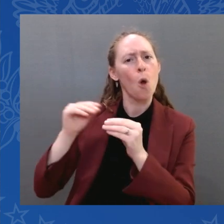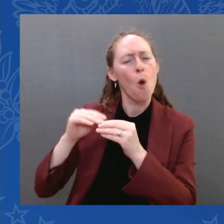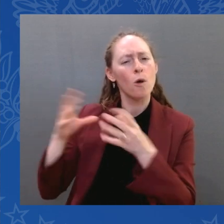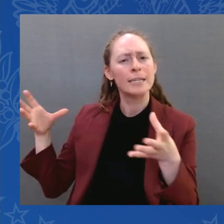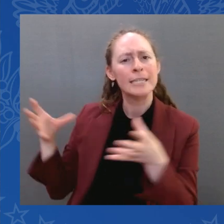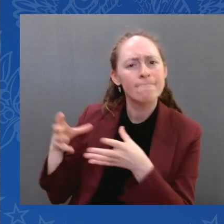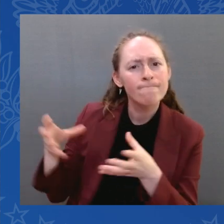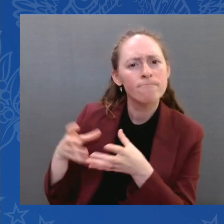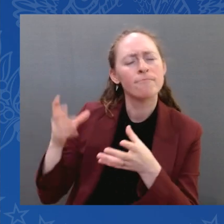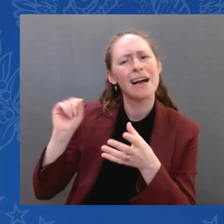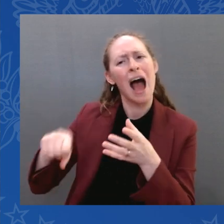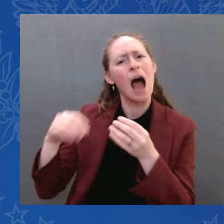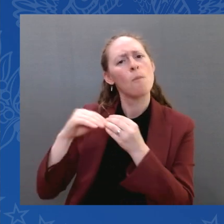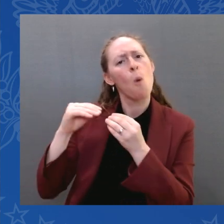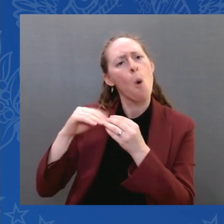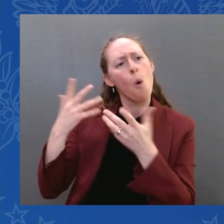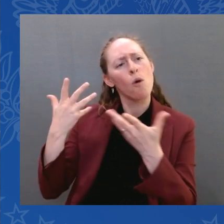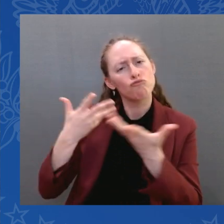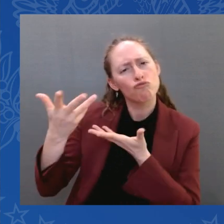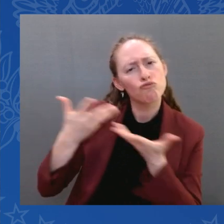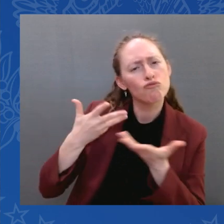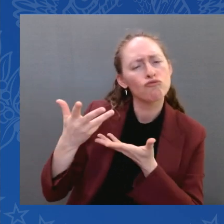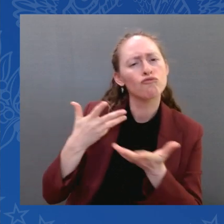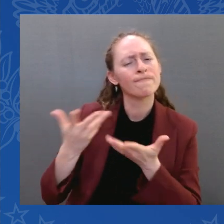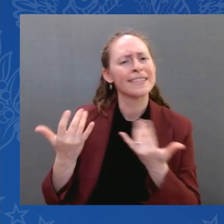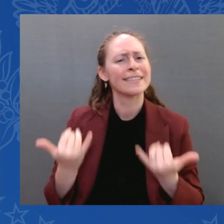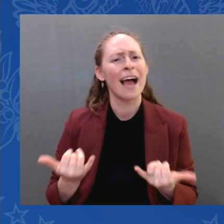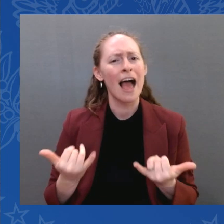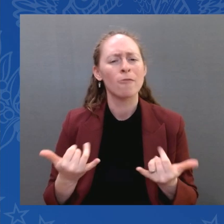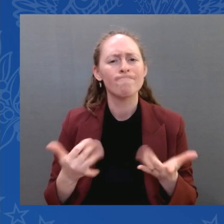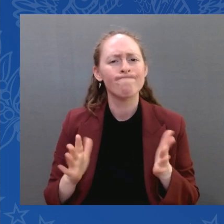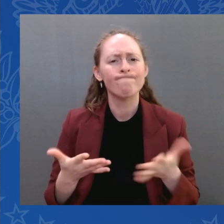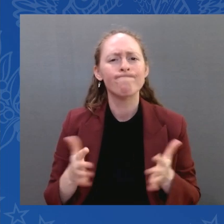is that they said, you can work the rope. I said, Hell, I'm going to sit down, eat with you all.